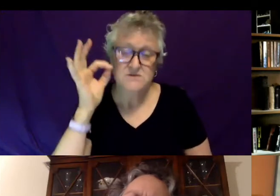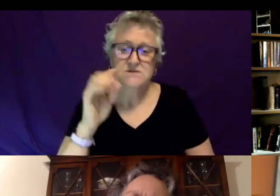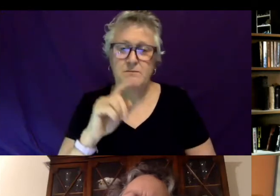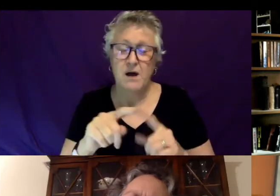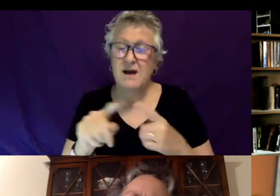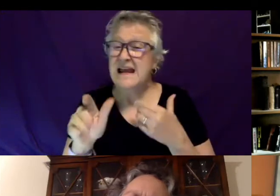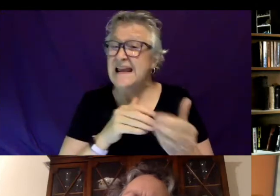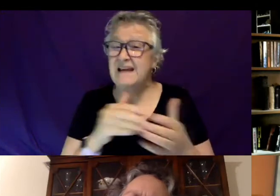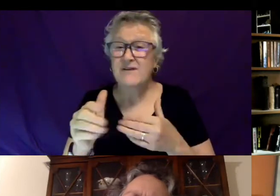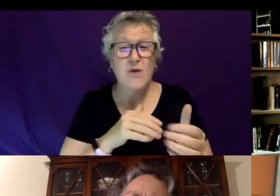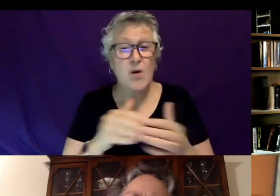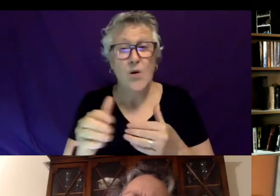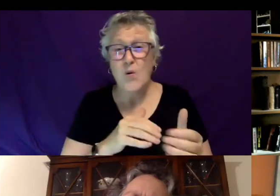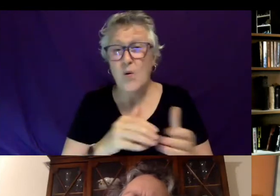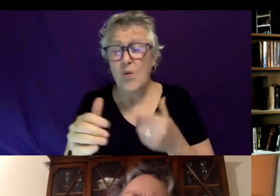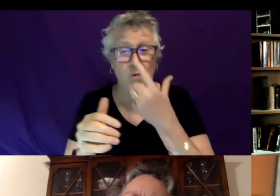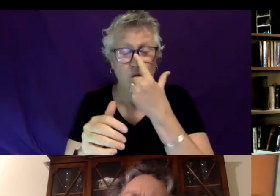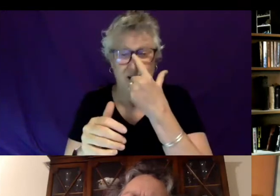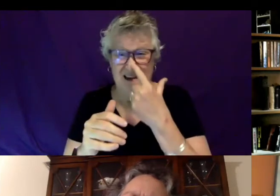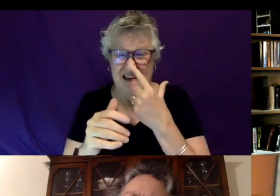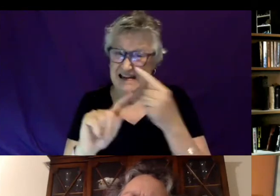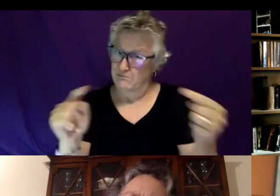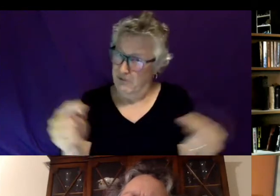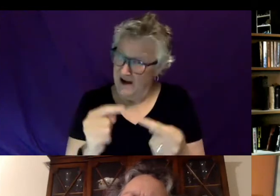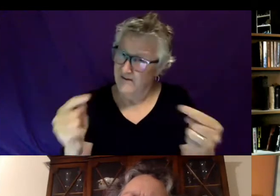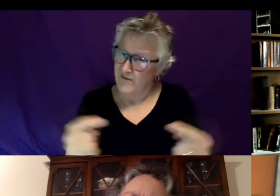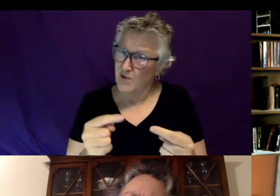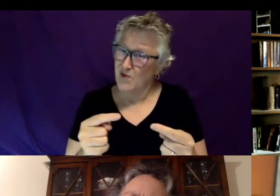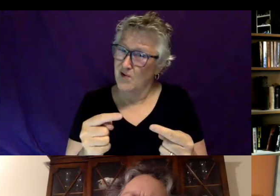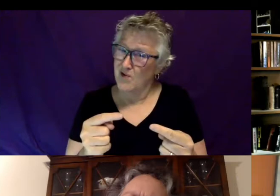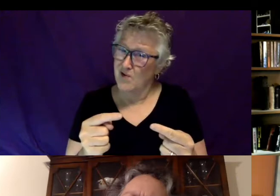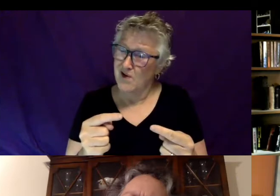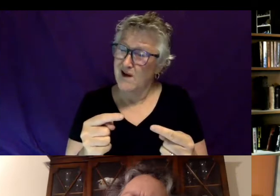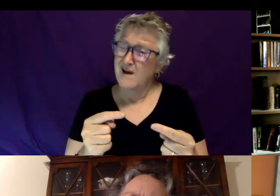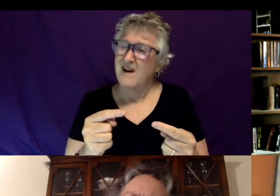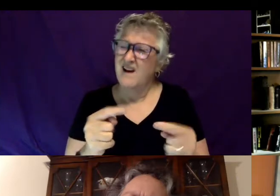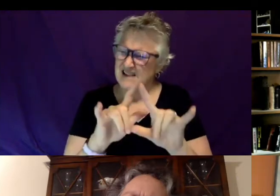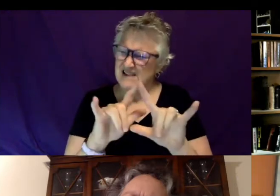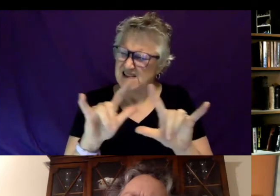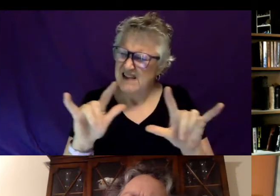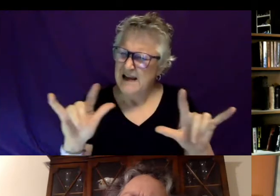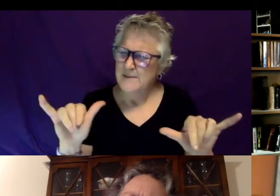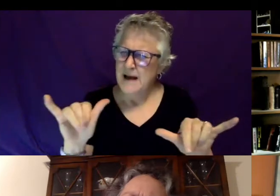it also gives them a moment of pleasure. And a depressed bird will seek out that moment of pleasure, to comfort itself.